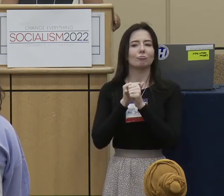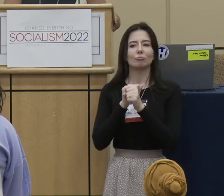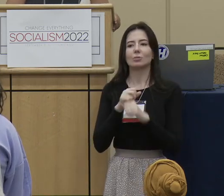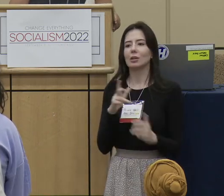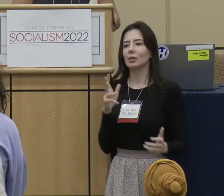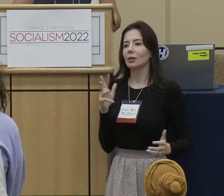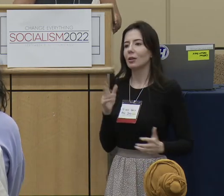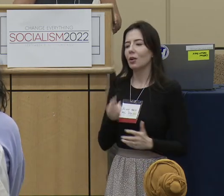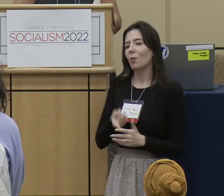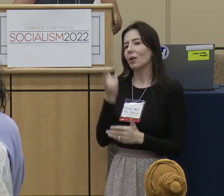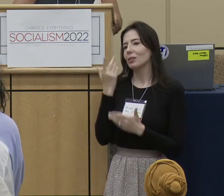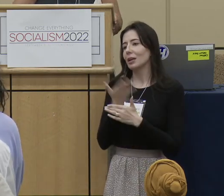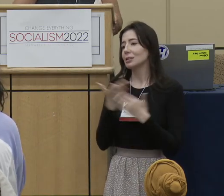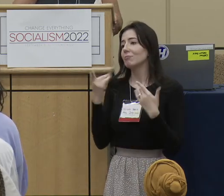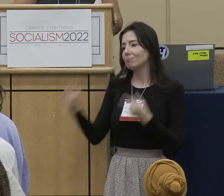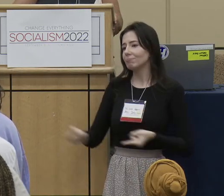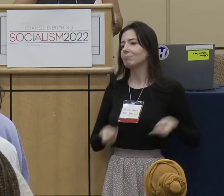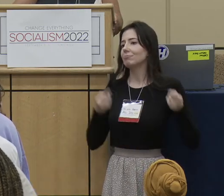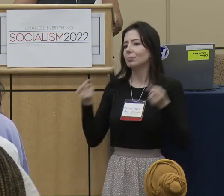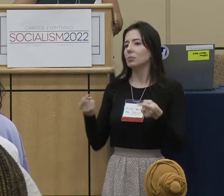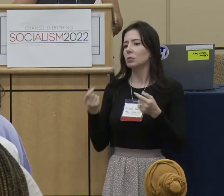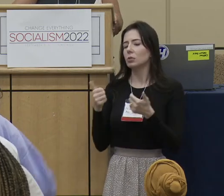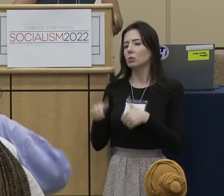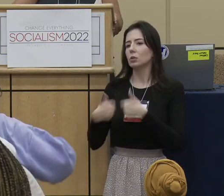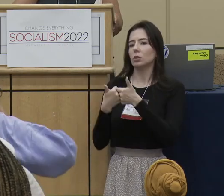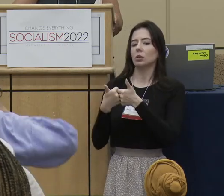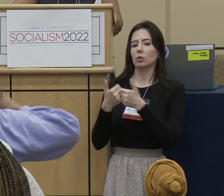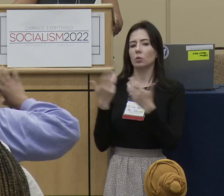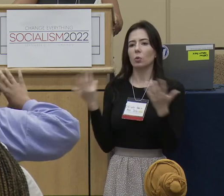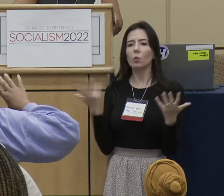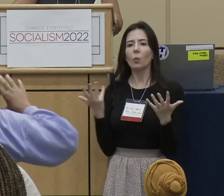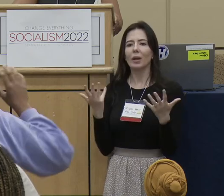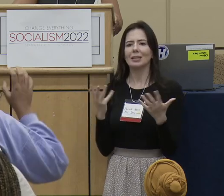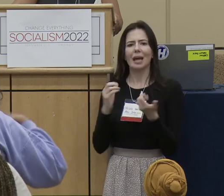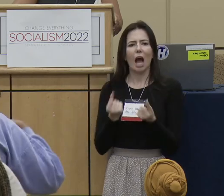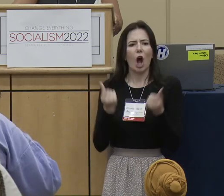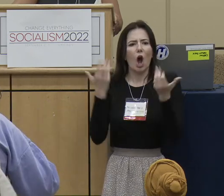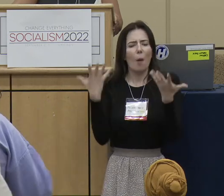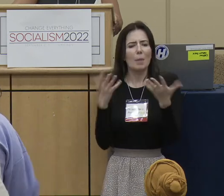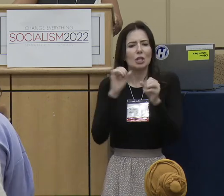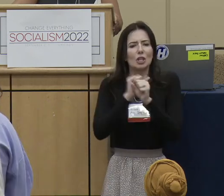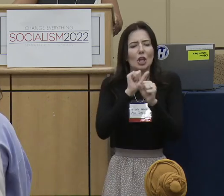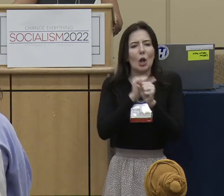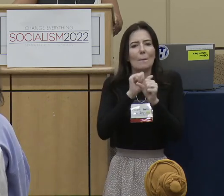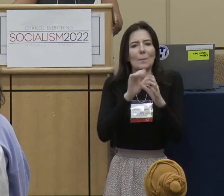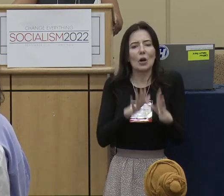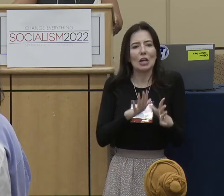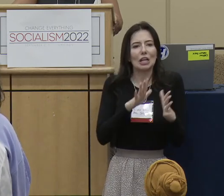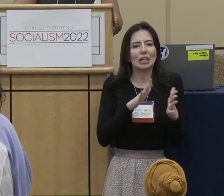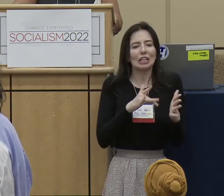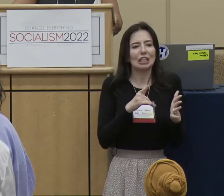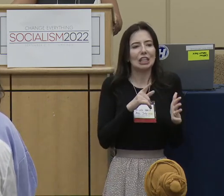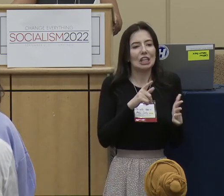≫ BARBARA: I do consulting around tech abolition work . And one of the things I have to deal with is realizing how much